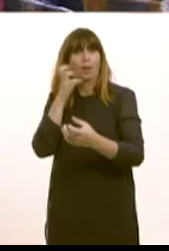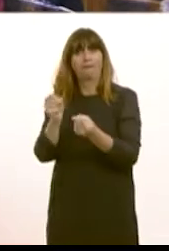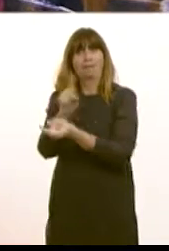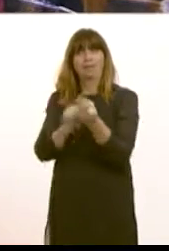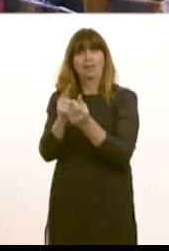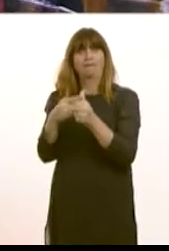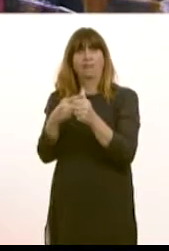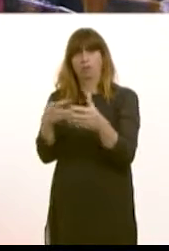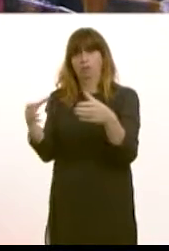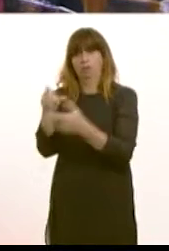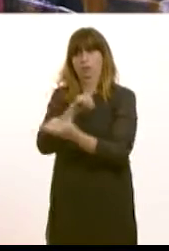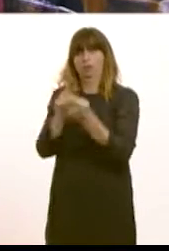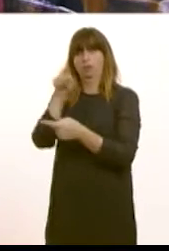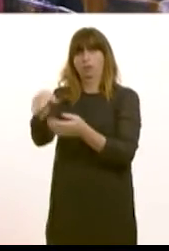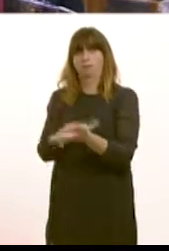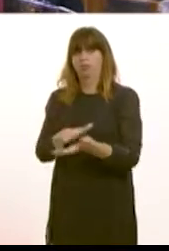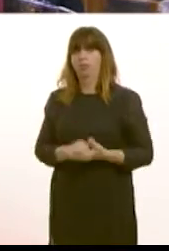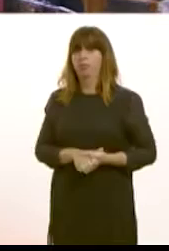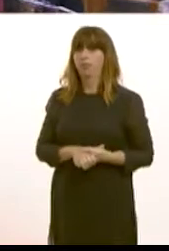Leanne Wood: First Minister, that isnít a vision.